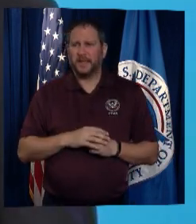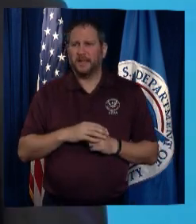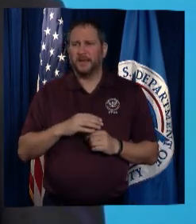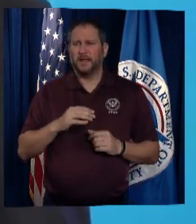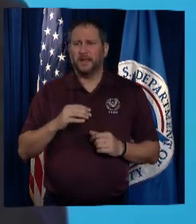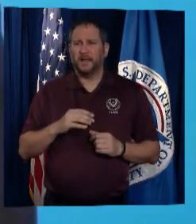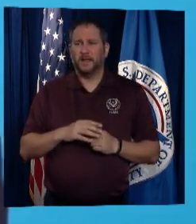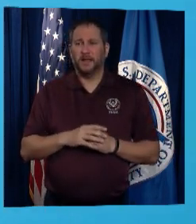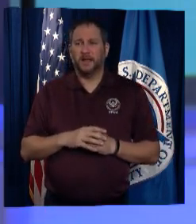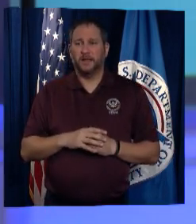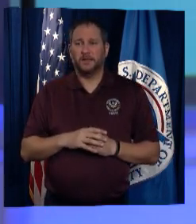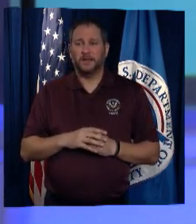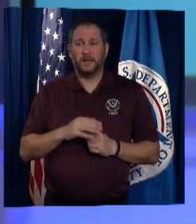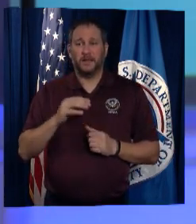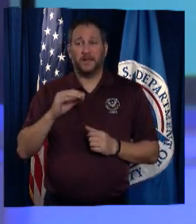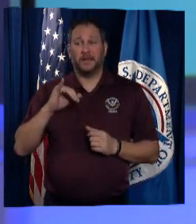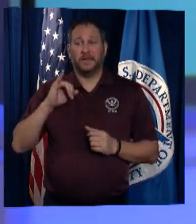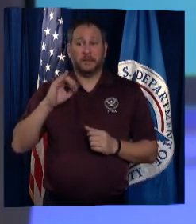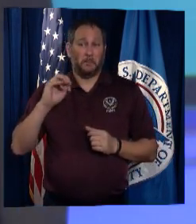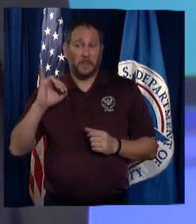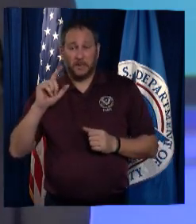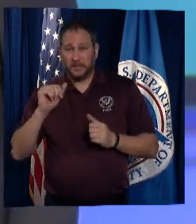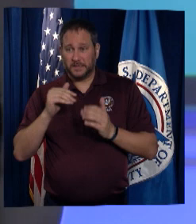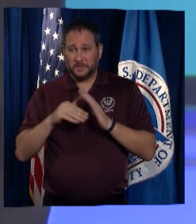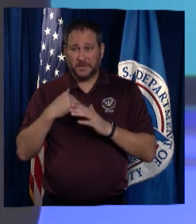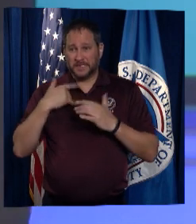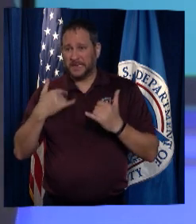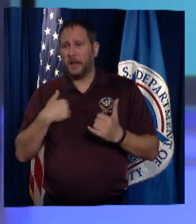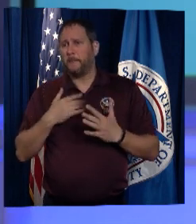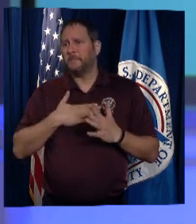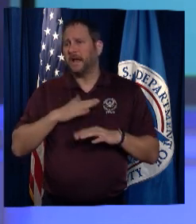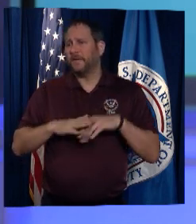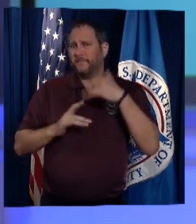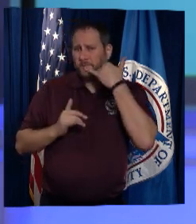hook from people in Texas saying, hey Aaron we're gonna start